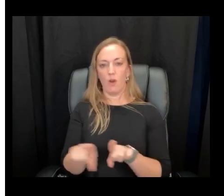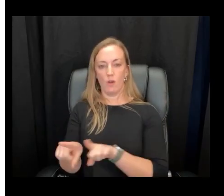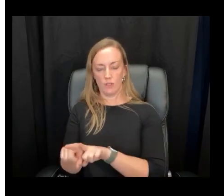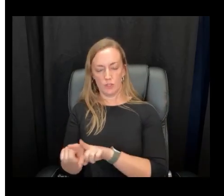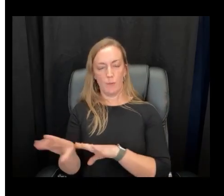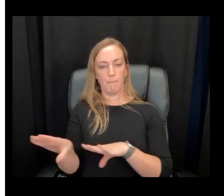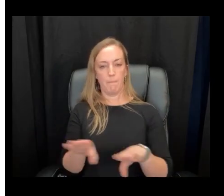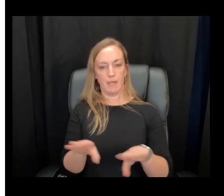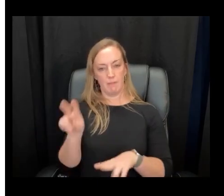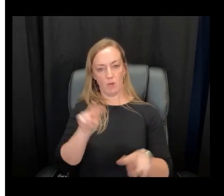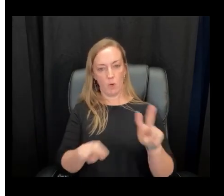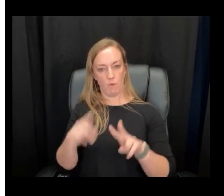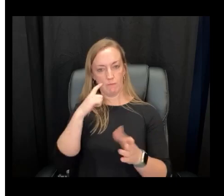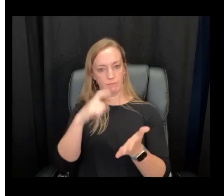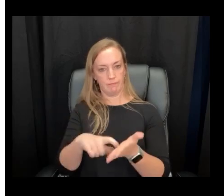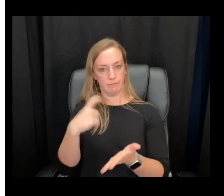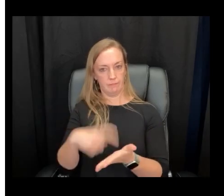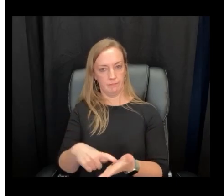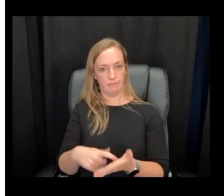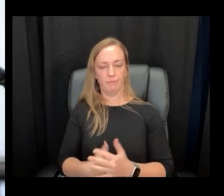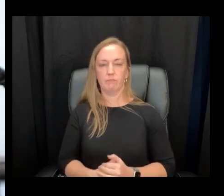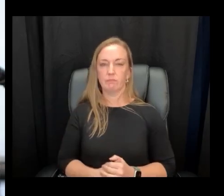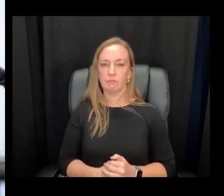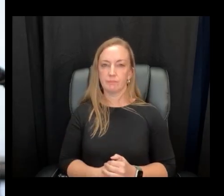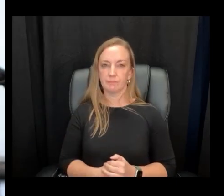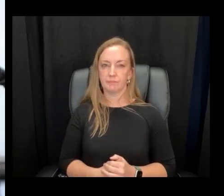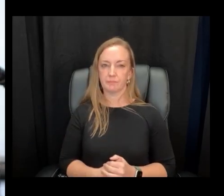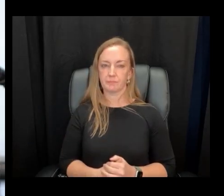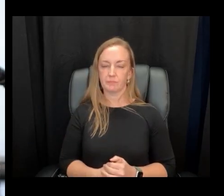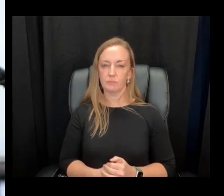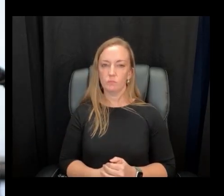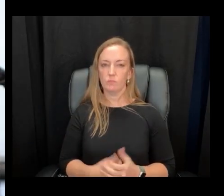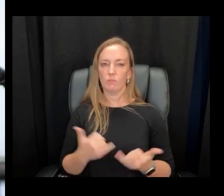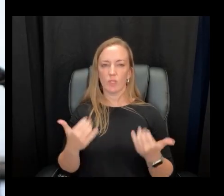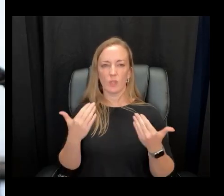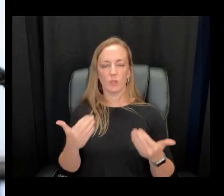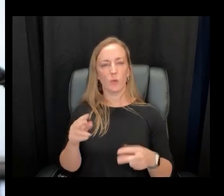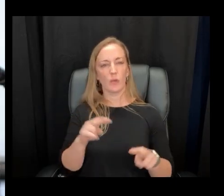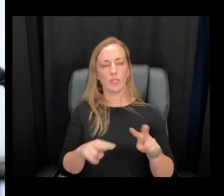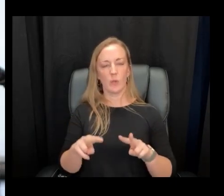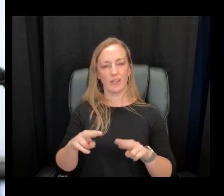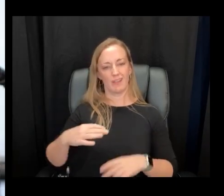and behavioral observations. Let's take a look at eligibility